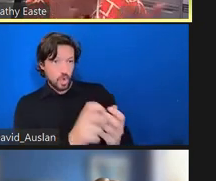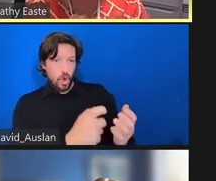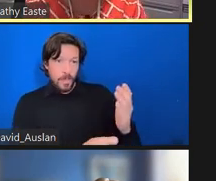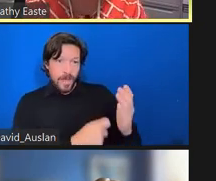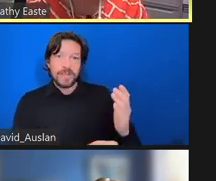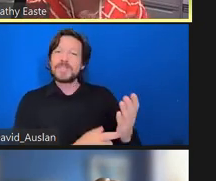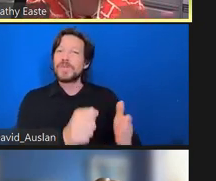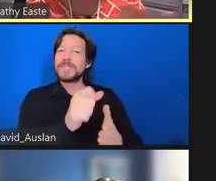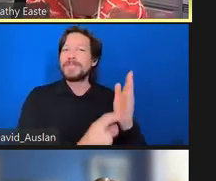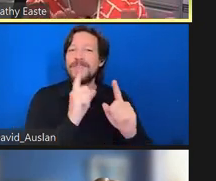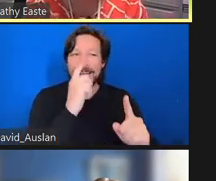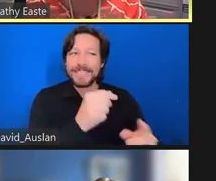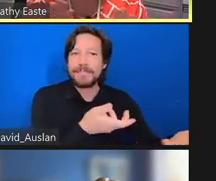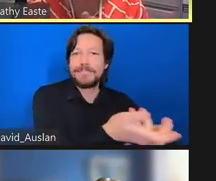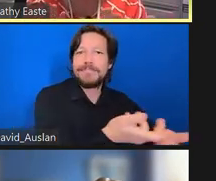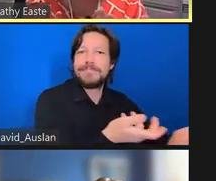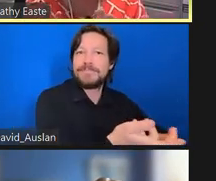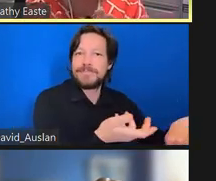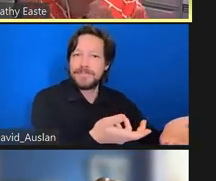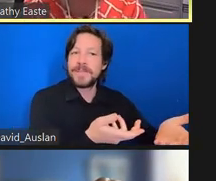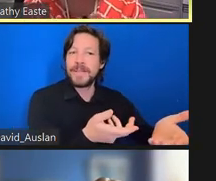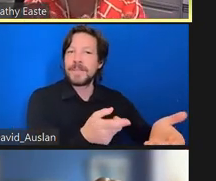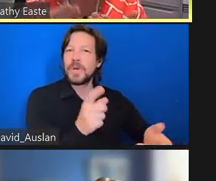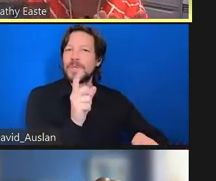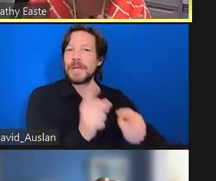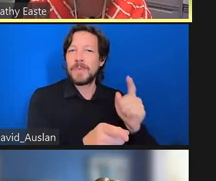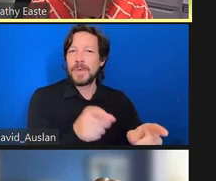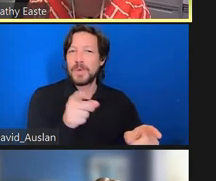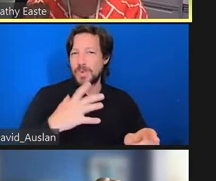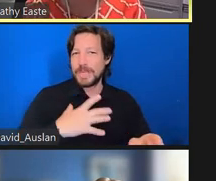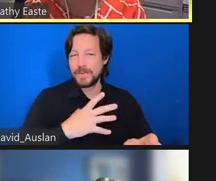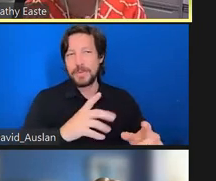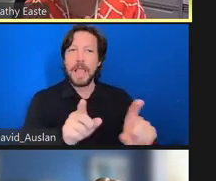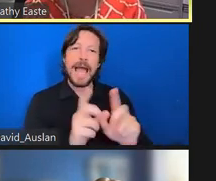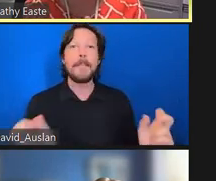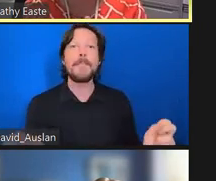So you may need to at times be a bridge to make sure, especially if you are using external agency.